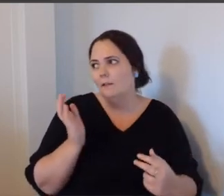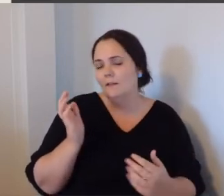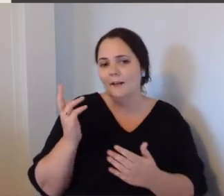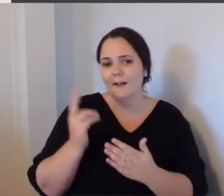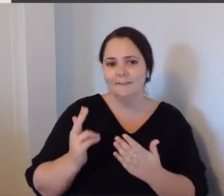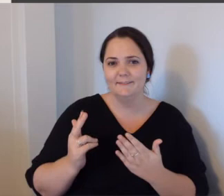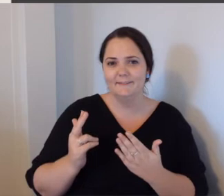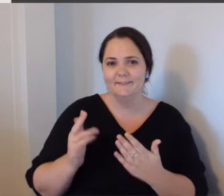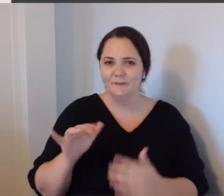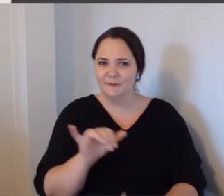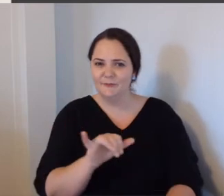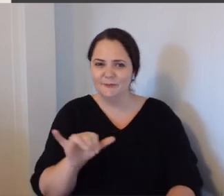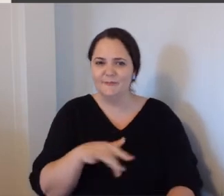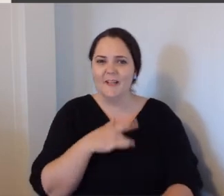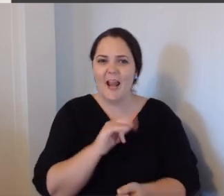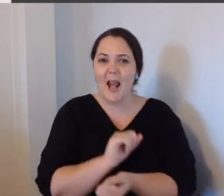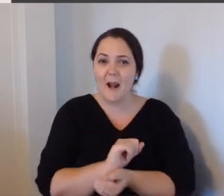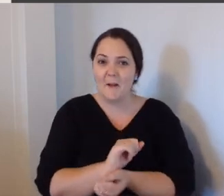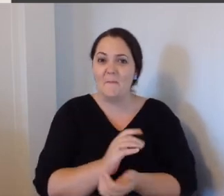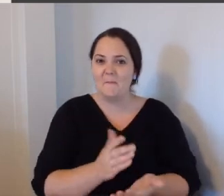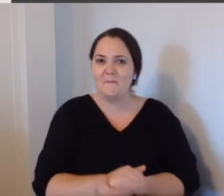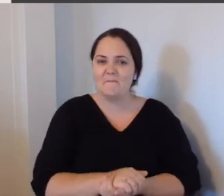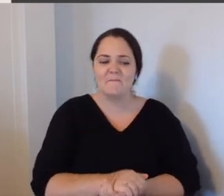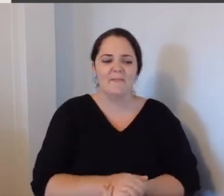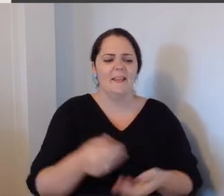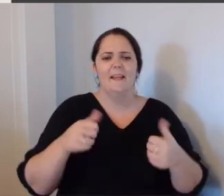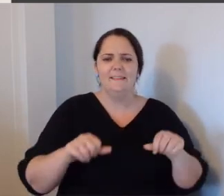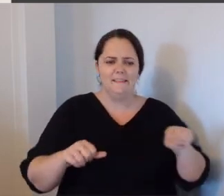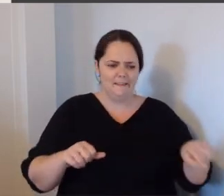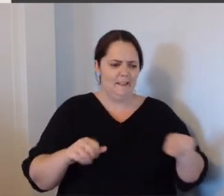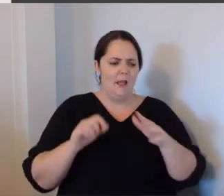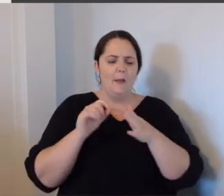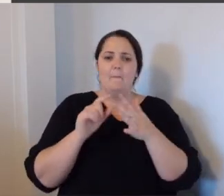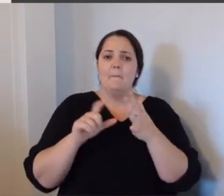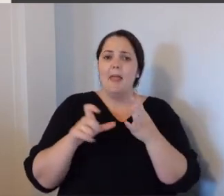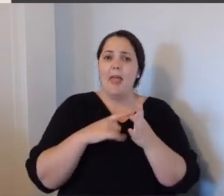Now Picasso took up the same theme in a series of etchings where he actually includes himself